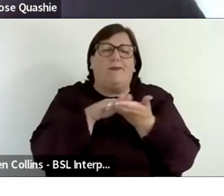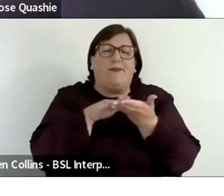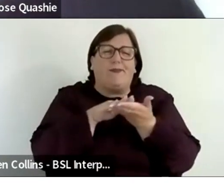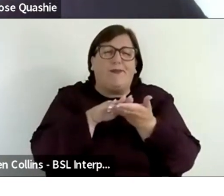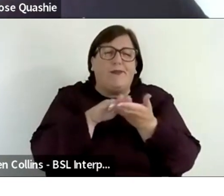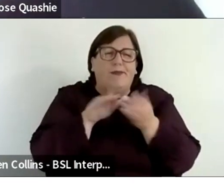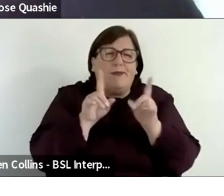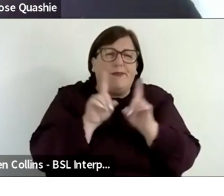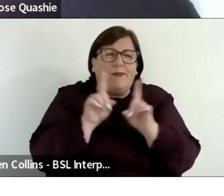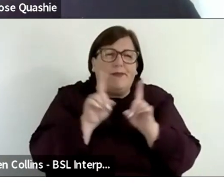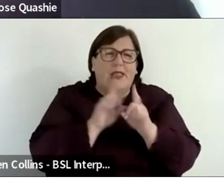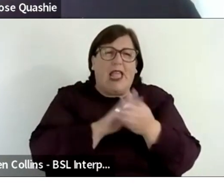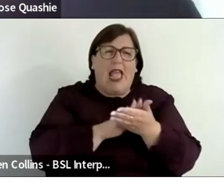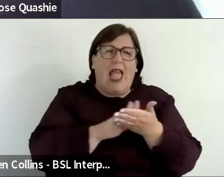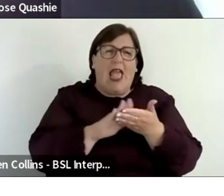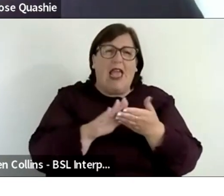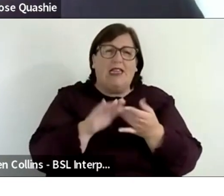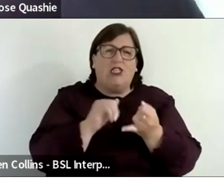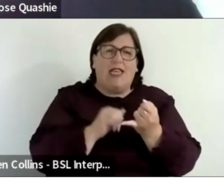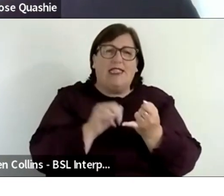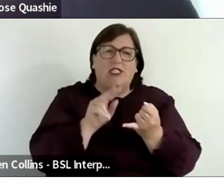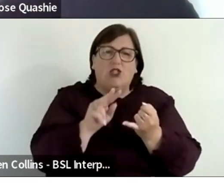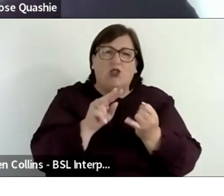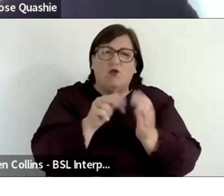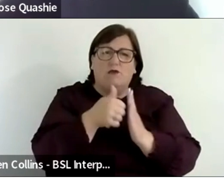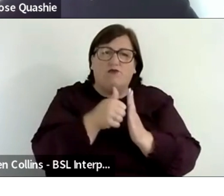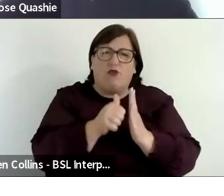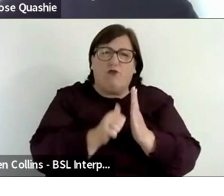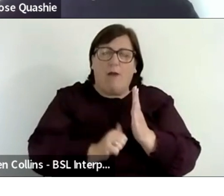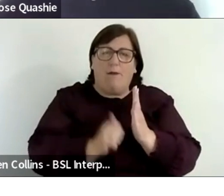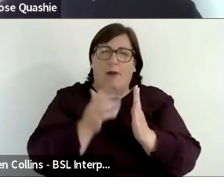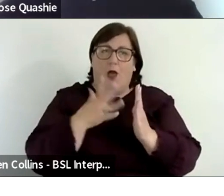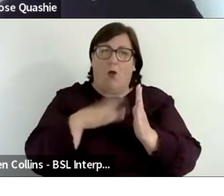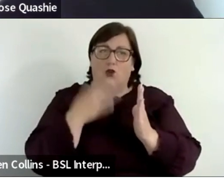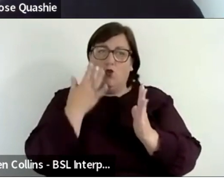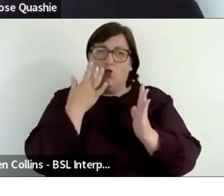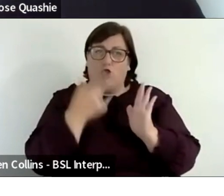This slide shows a route map, the railway line we are building.